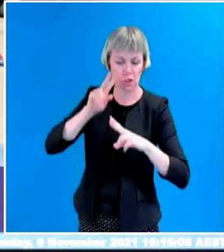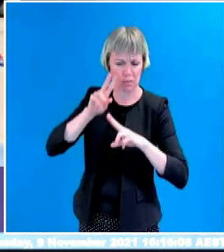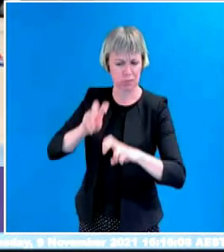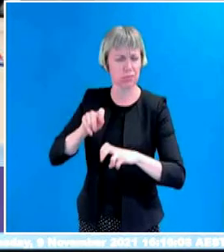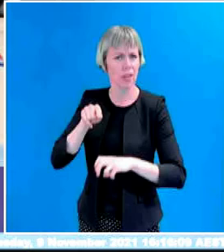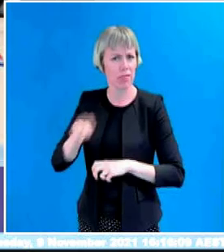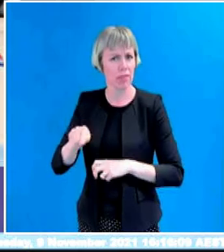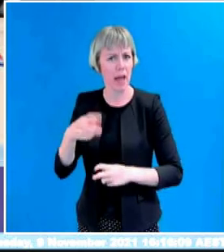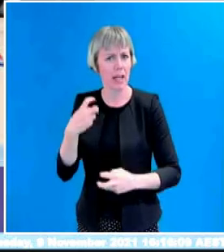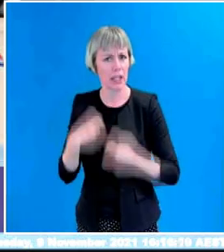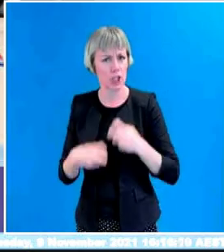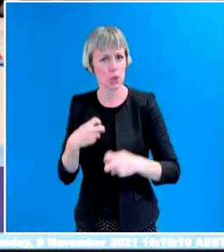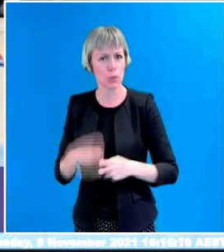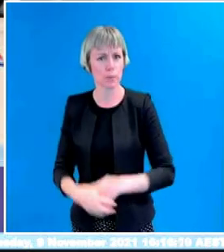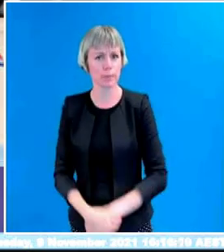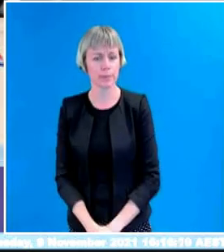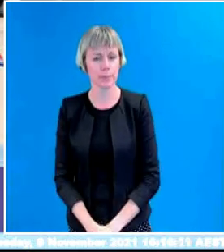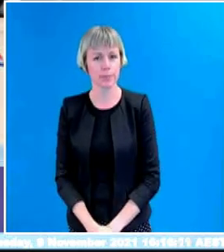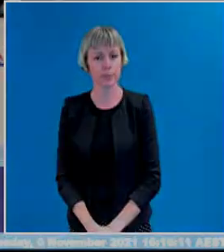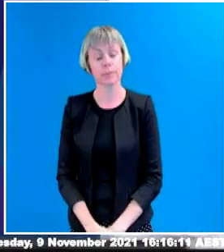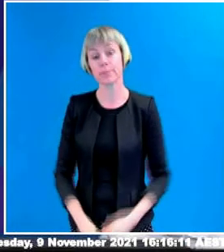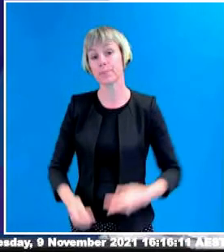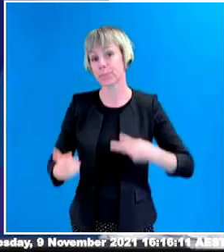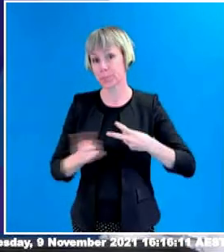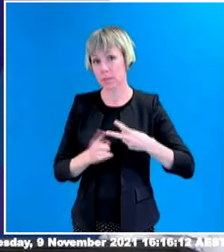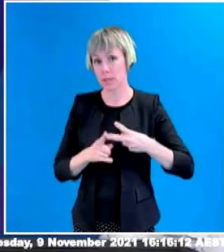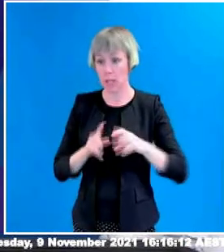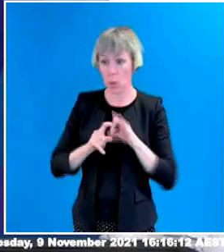The second question is for any one of you.